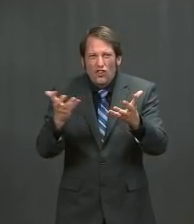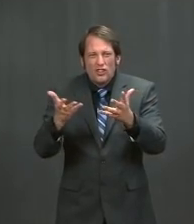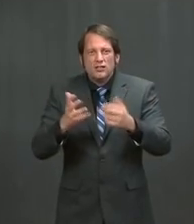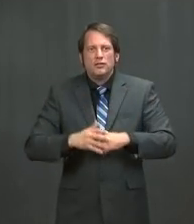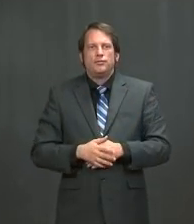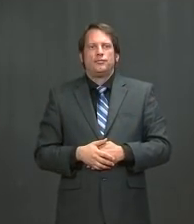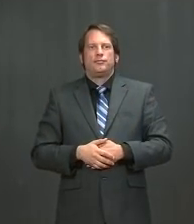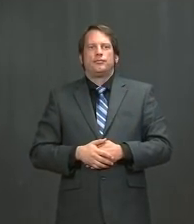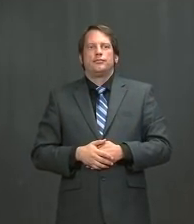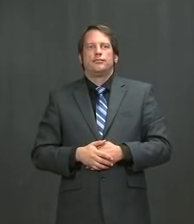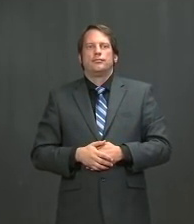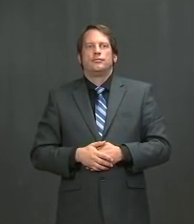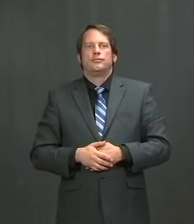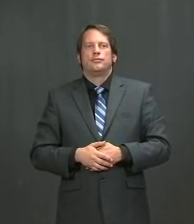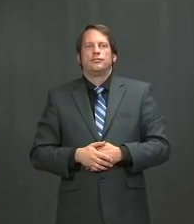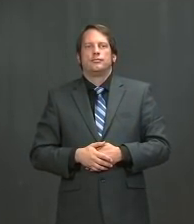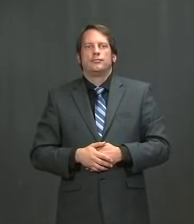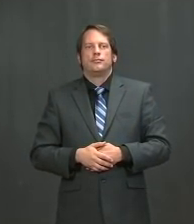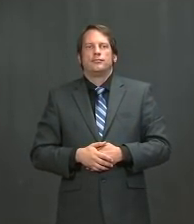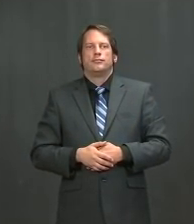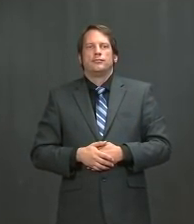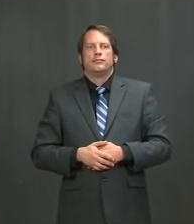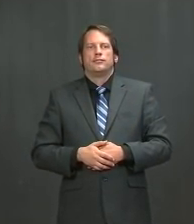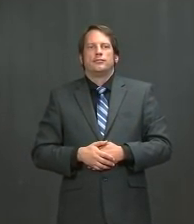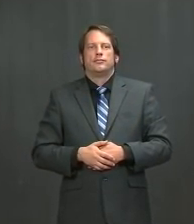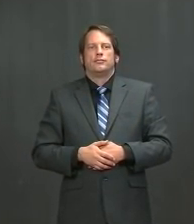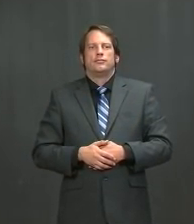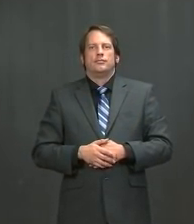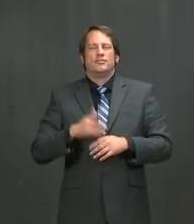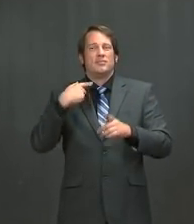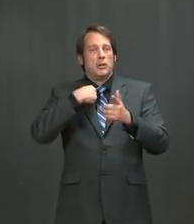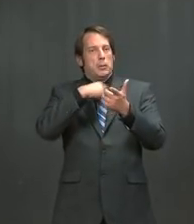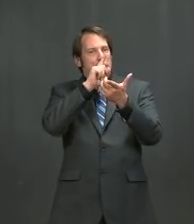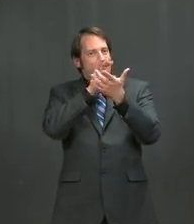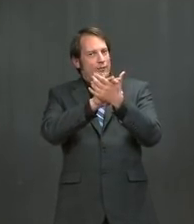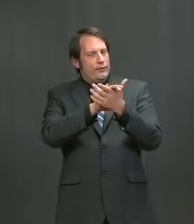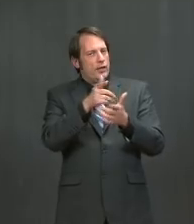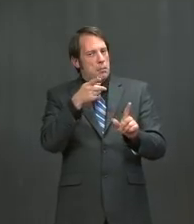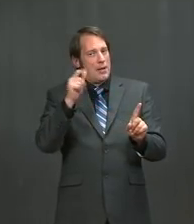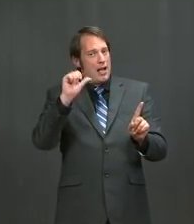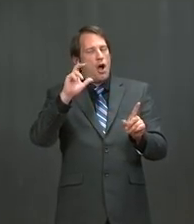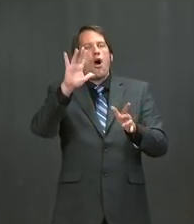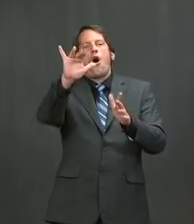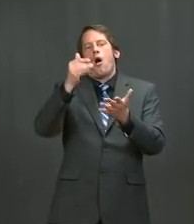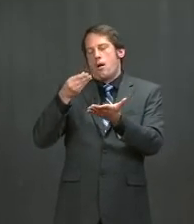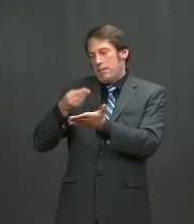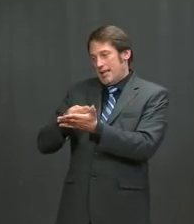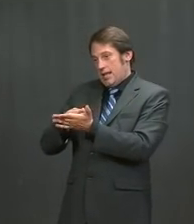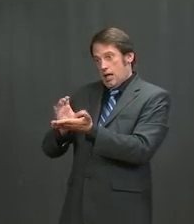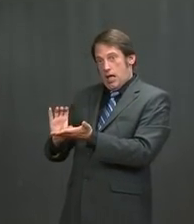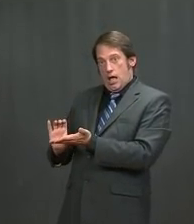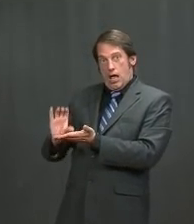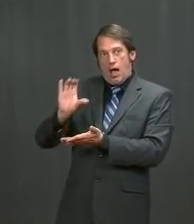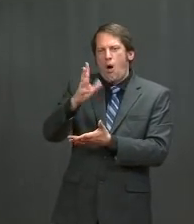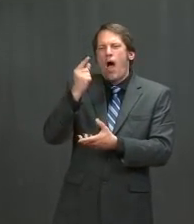that the package we proposed is too small; some will believe it's too big. And we're happy to have discussions with members